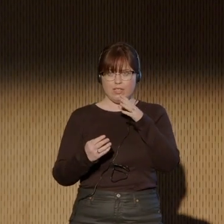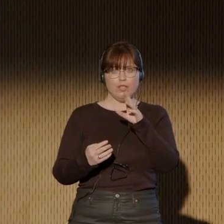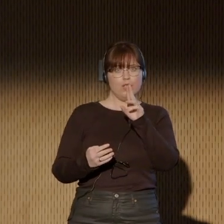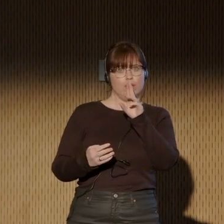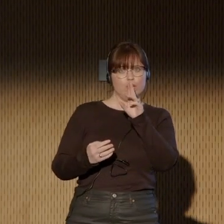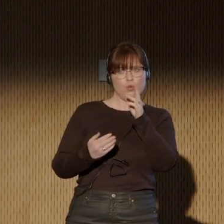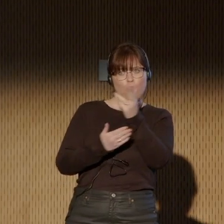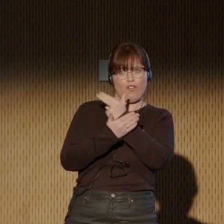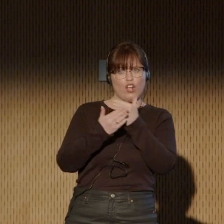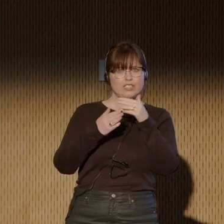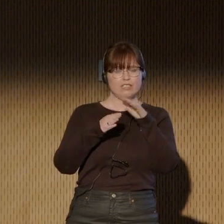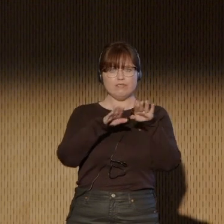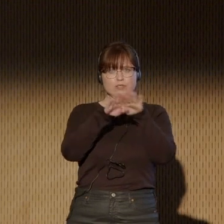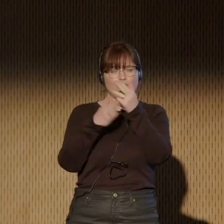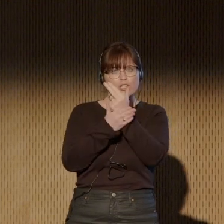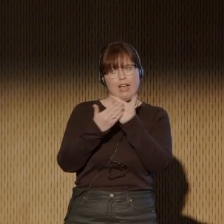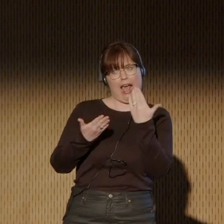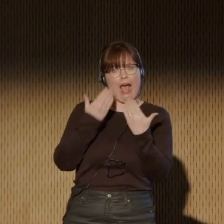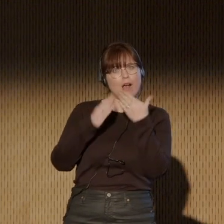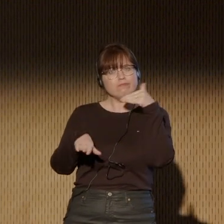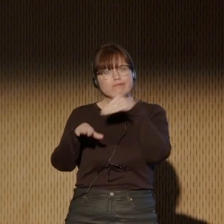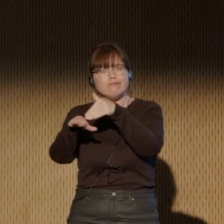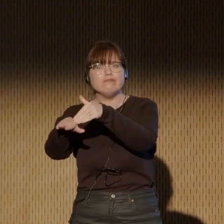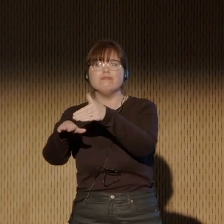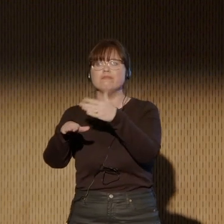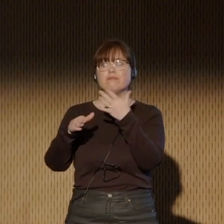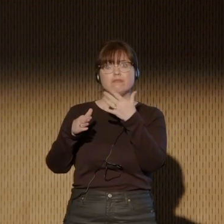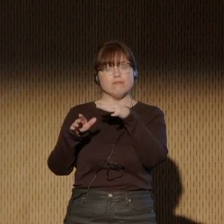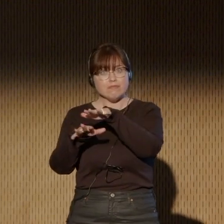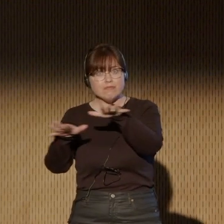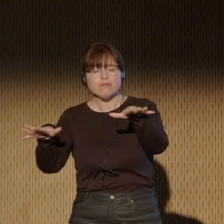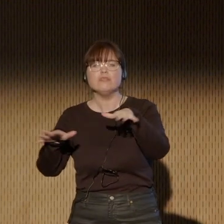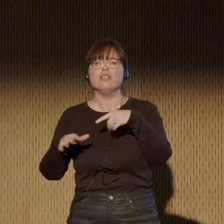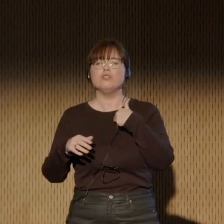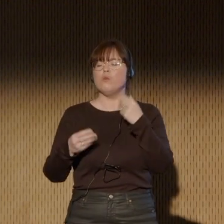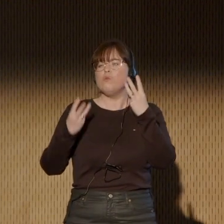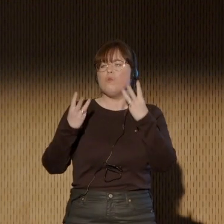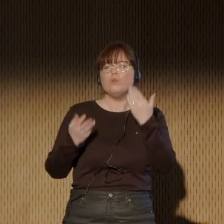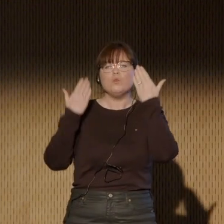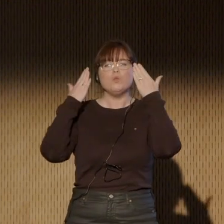in terms of the need for additional research and to demonstrate the impact of universal design,